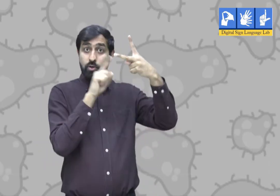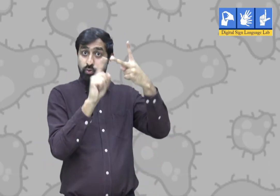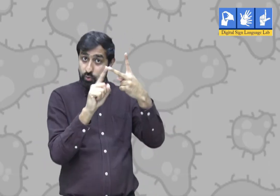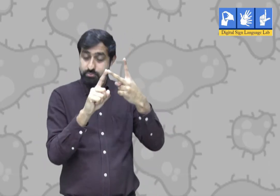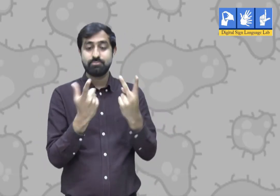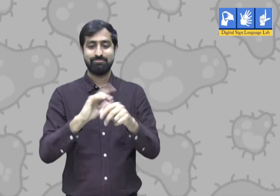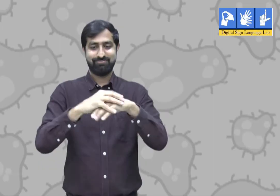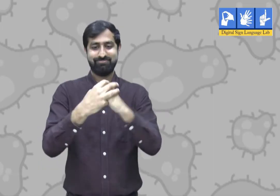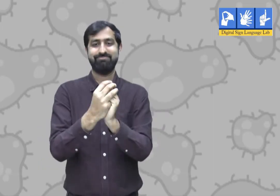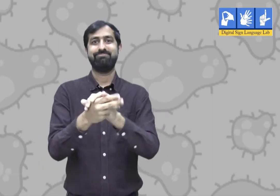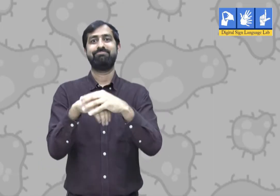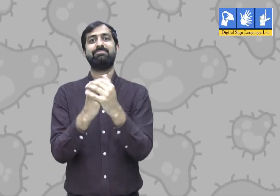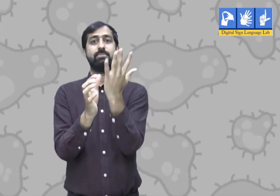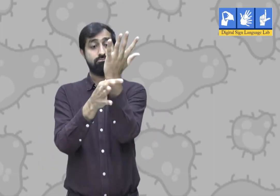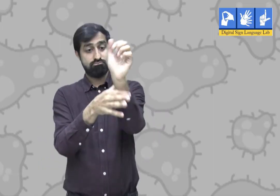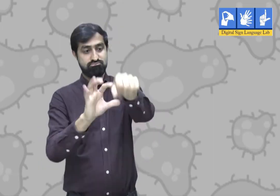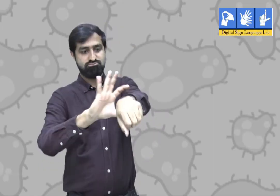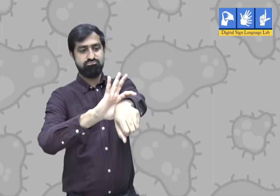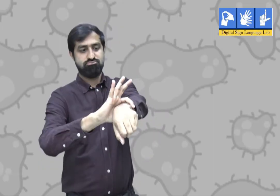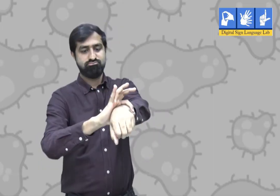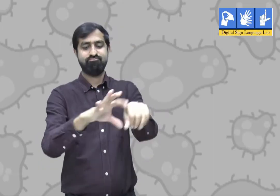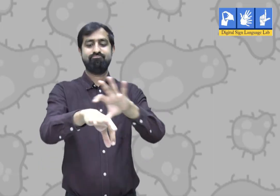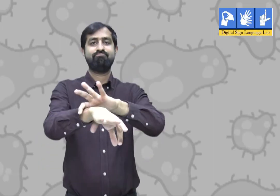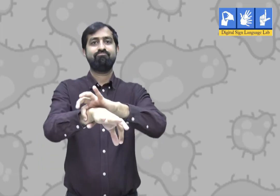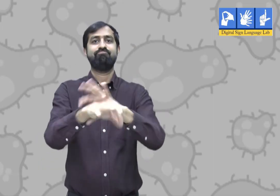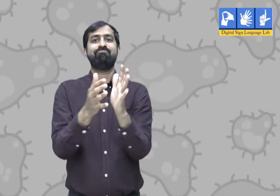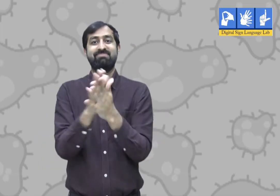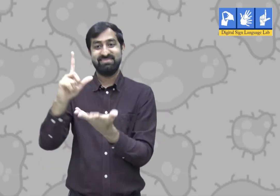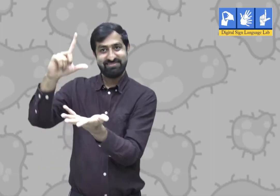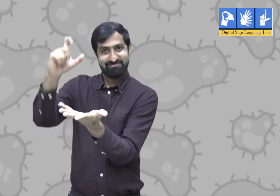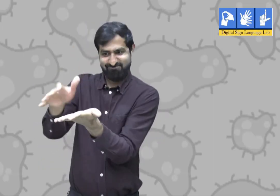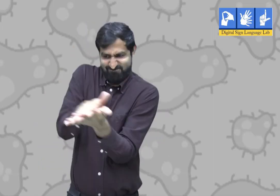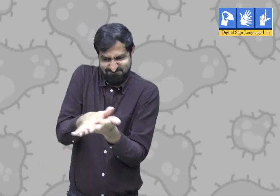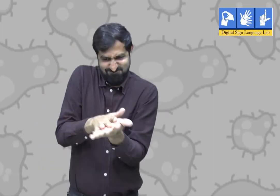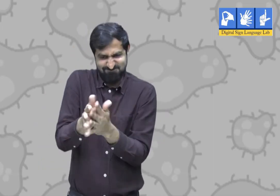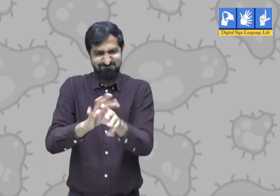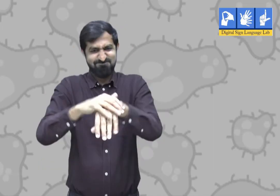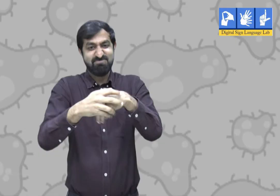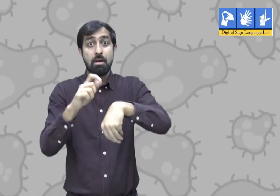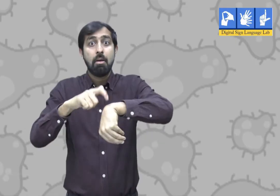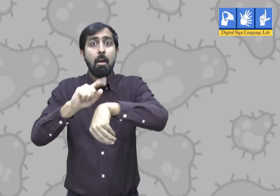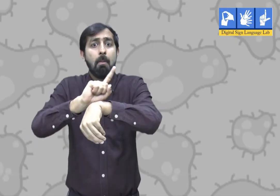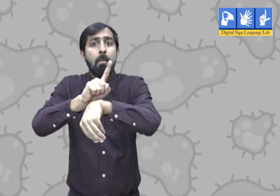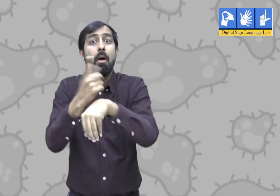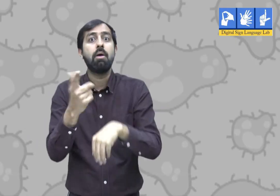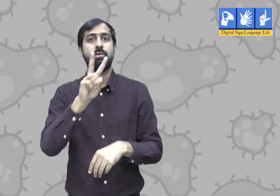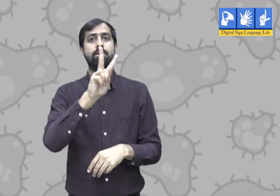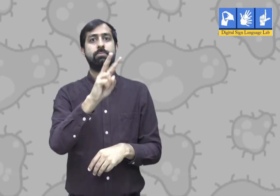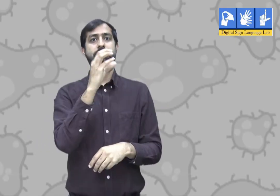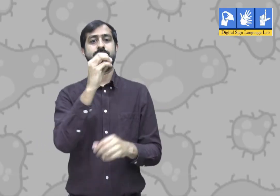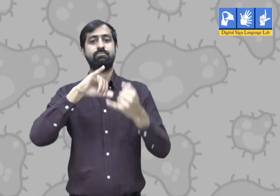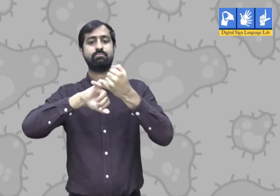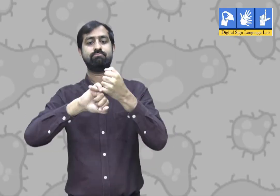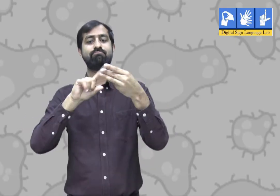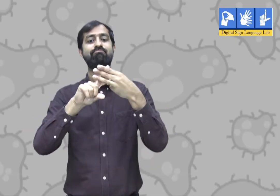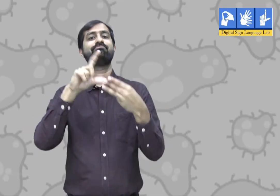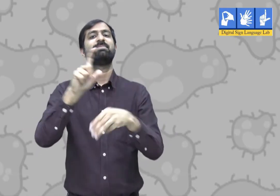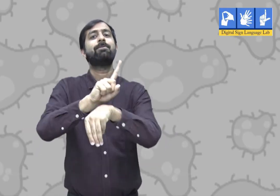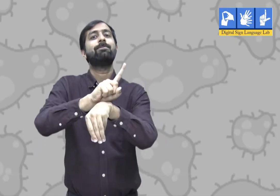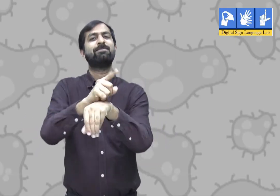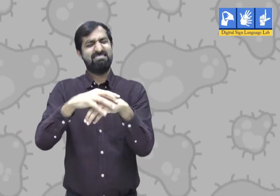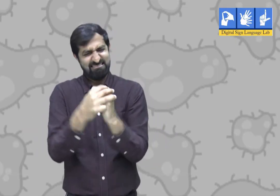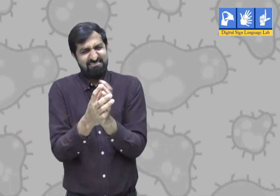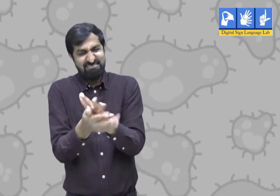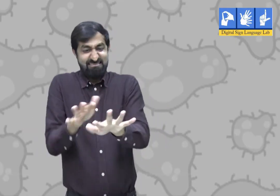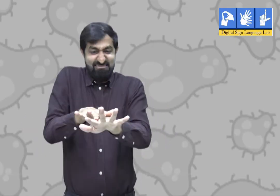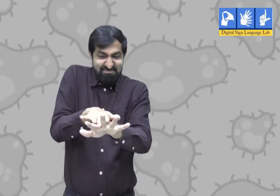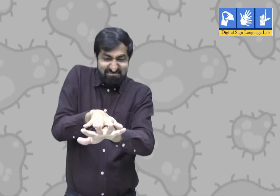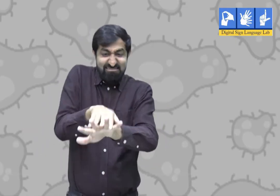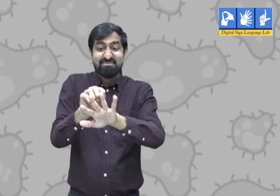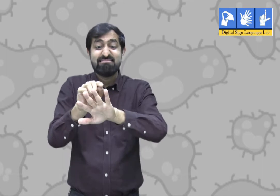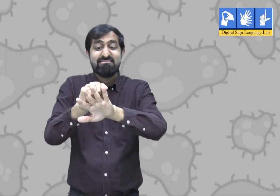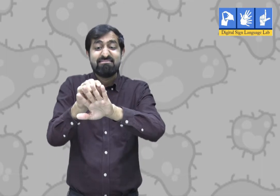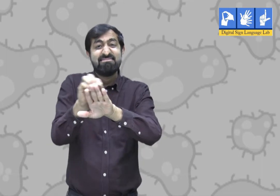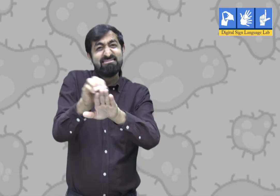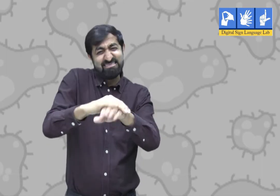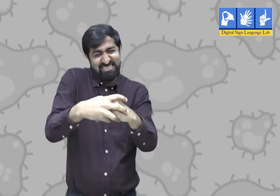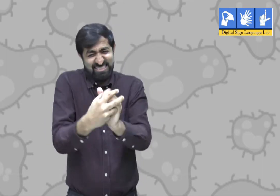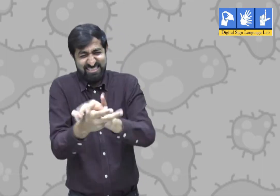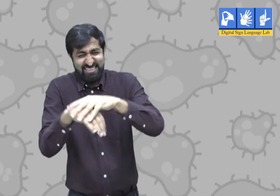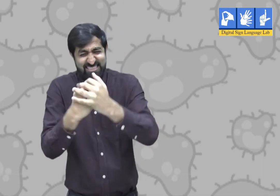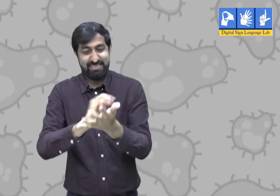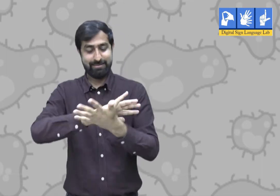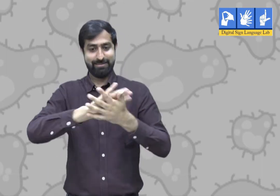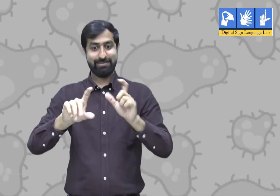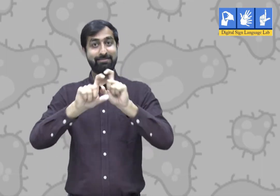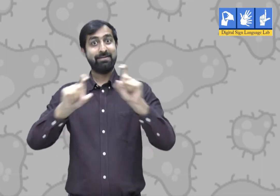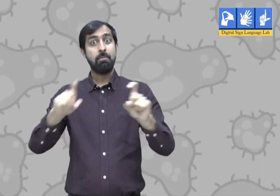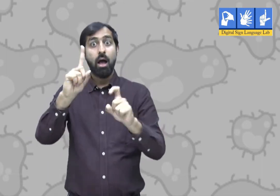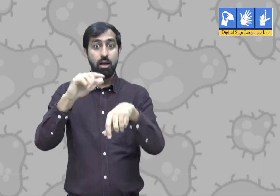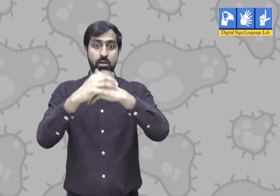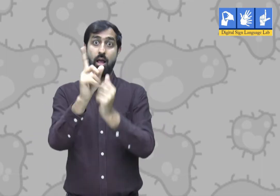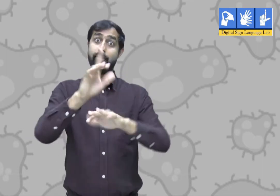Wash your hands thoroughly and regularly for 20 seconds with soap and water.